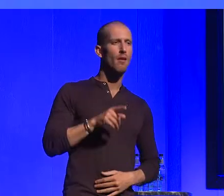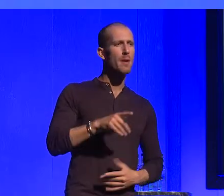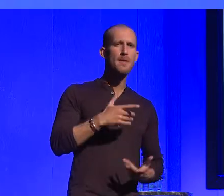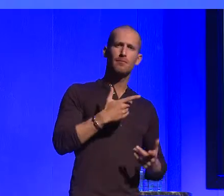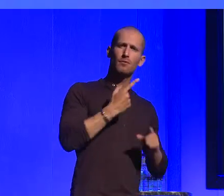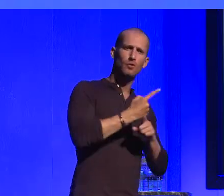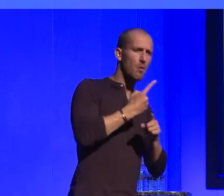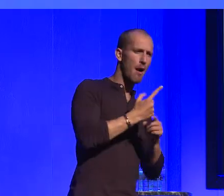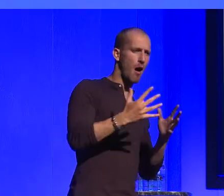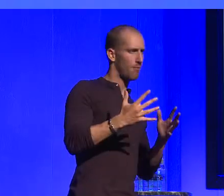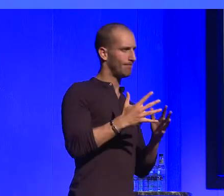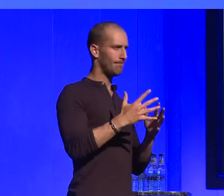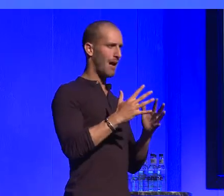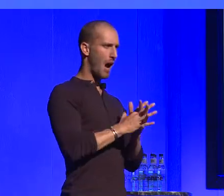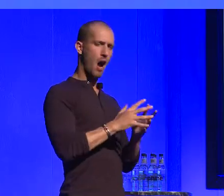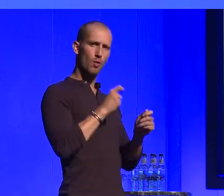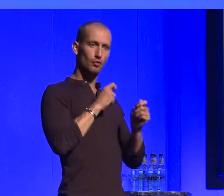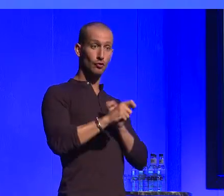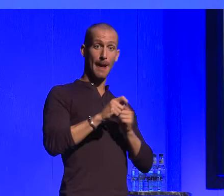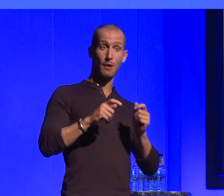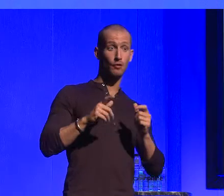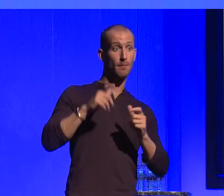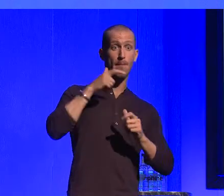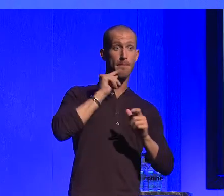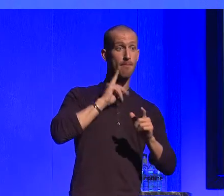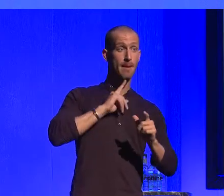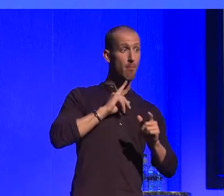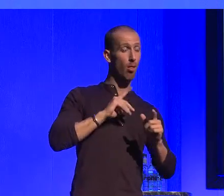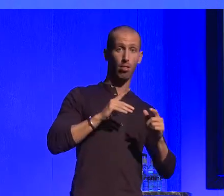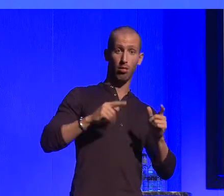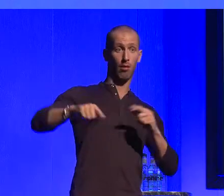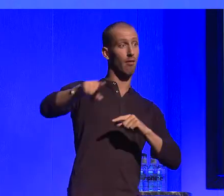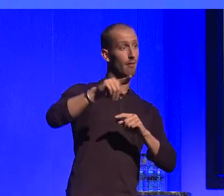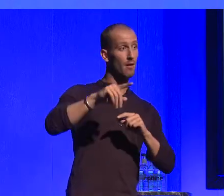beliefs that people have from within the services on both sides.